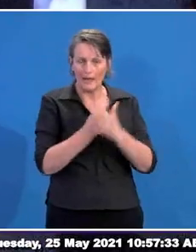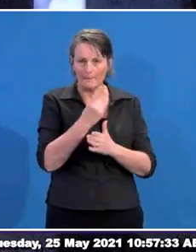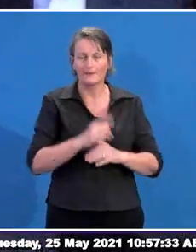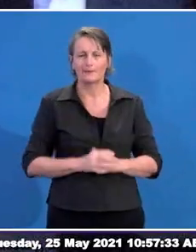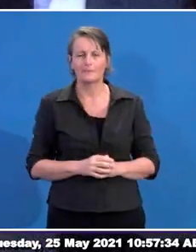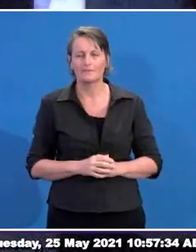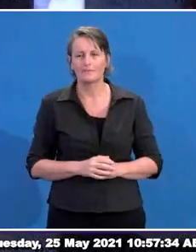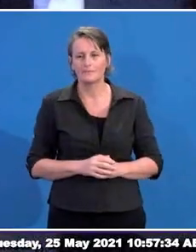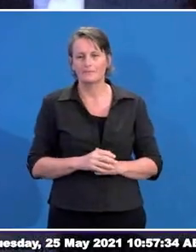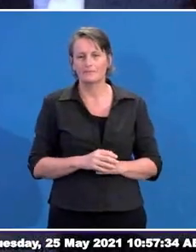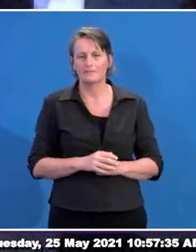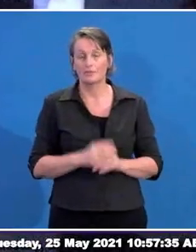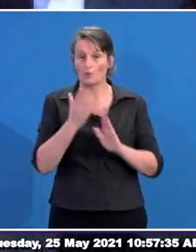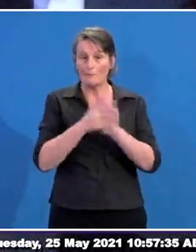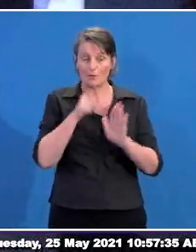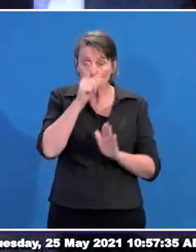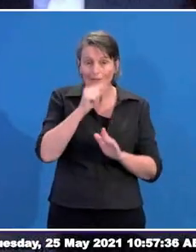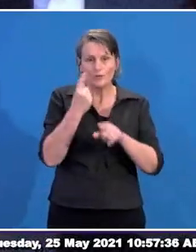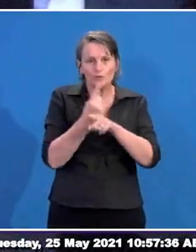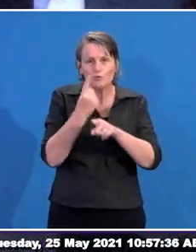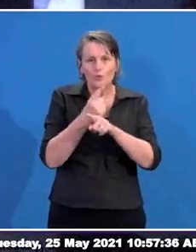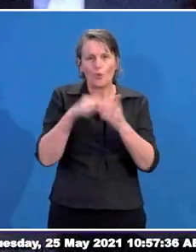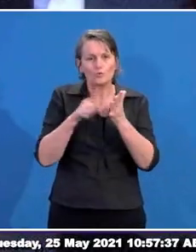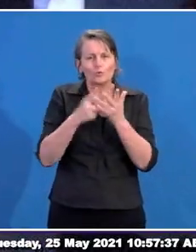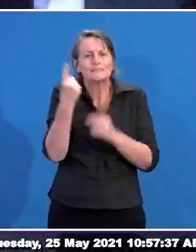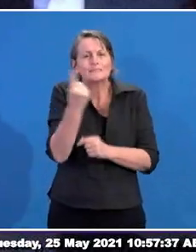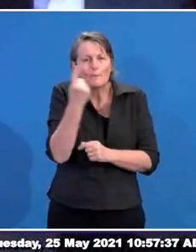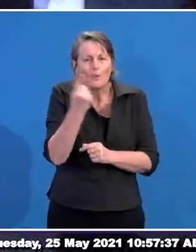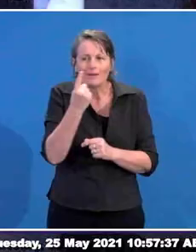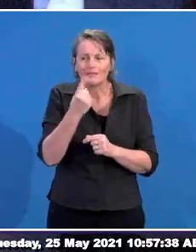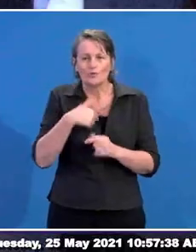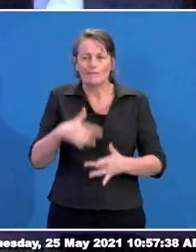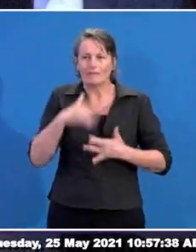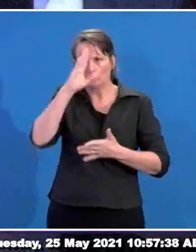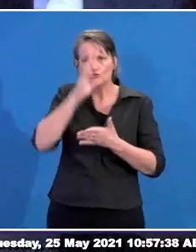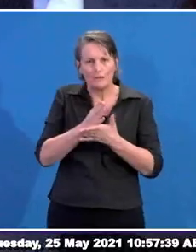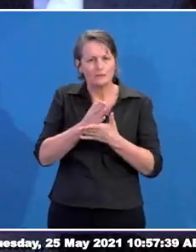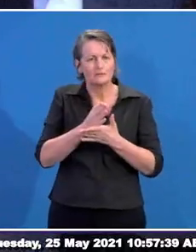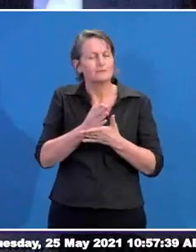who you could engage with a degree of trust? Yes. MS EASTMAN: What was the difference?